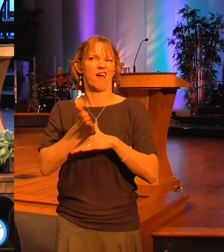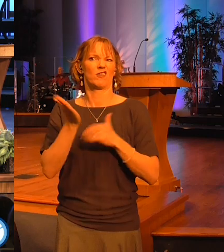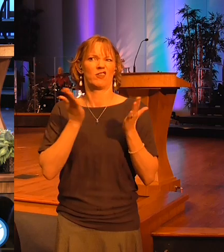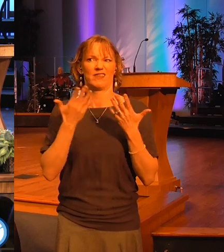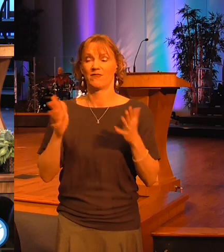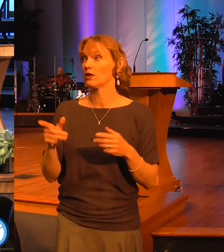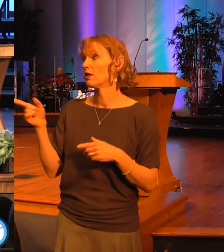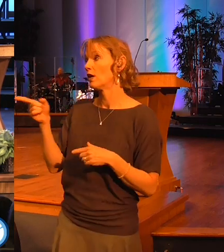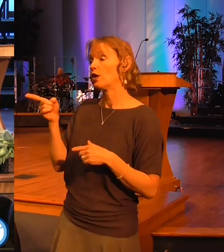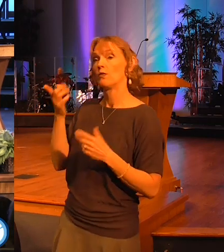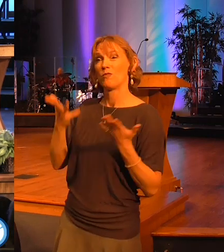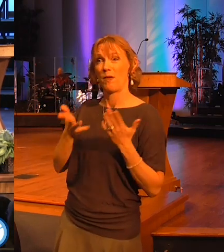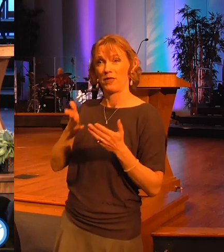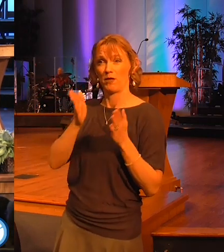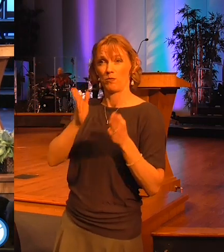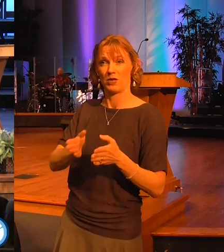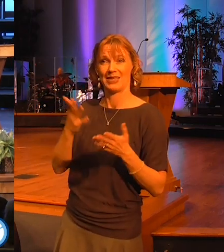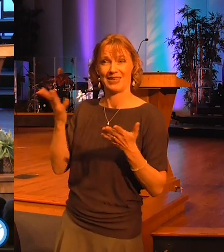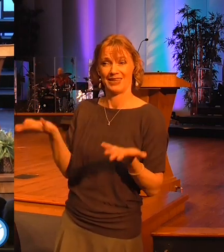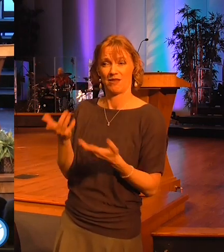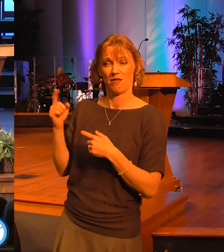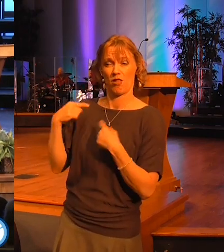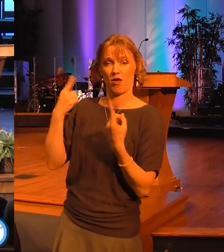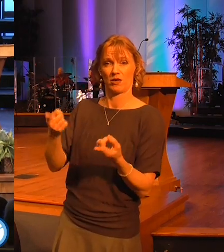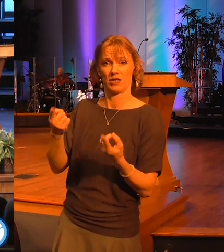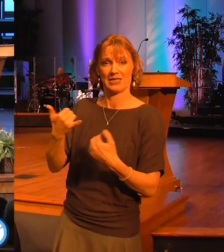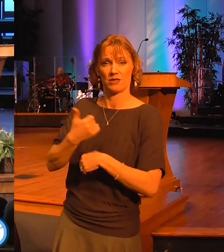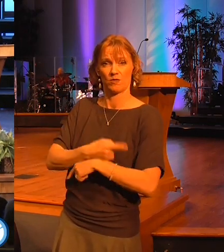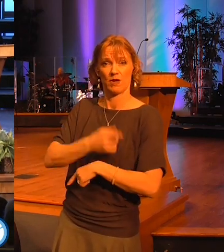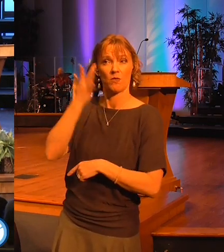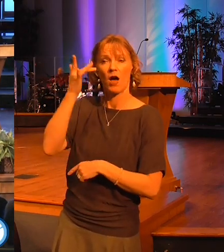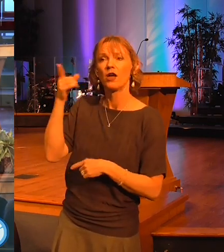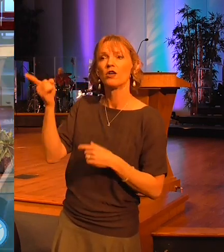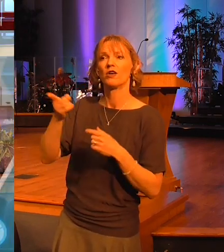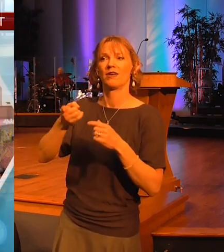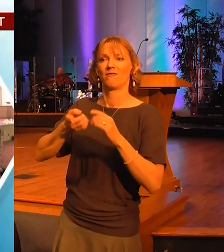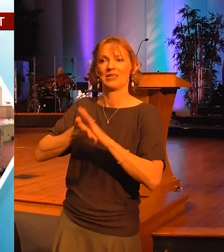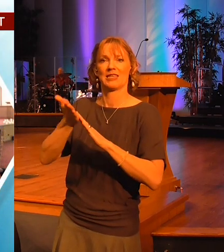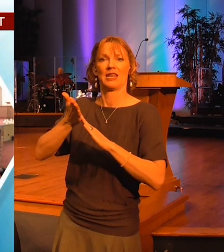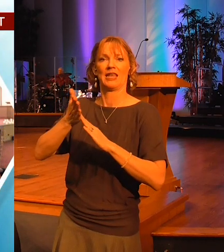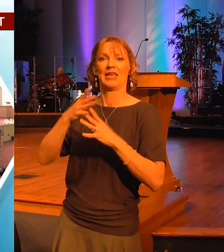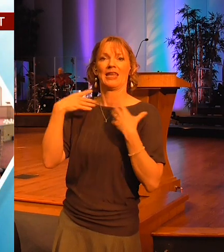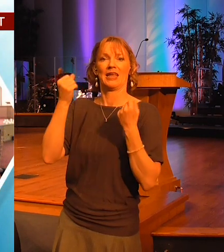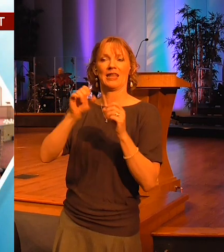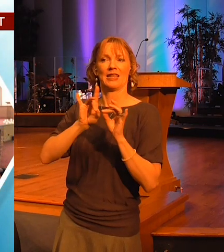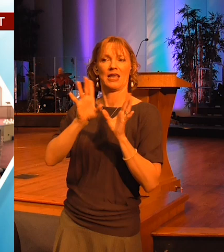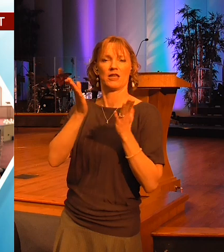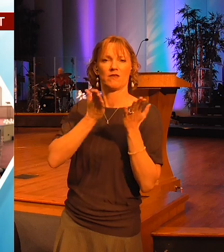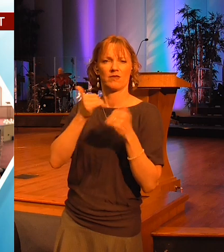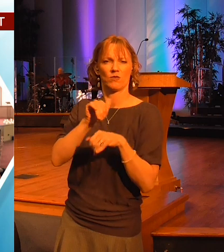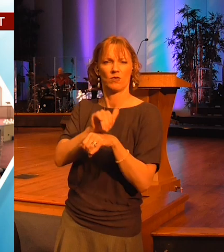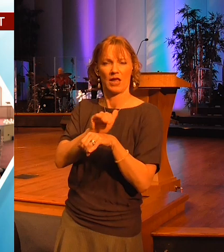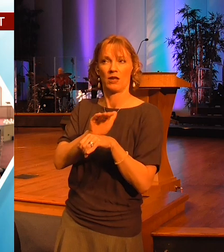be the person who's here longest today because you're facilitating the healing light service tonight do you mind just taking a moment to tell us not only when it is but what it is